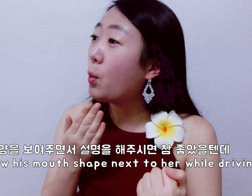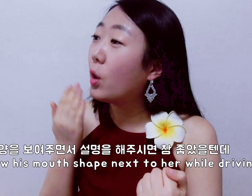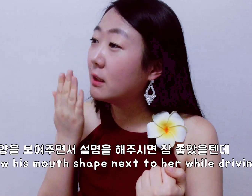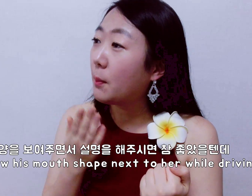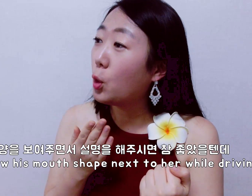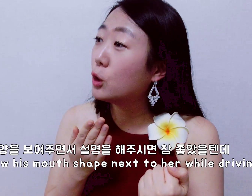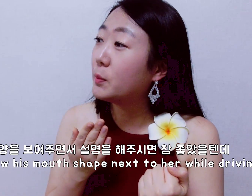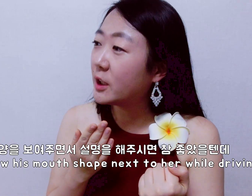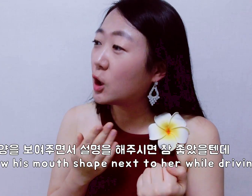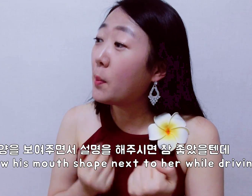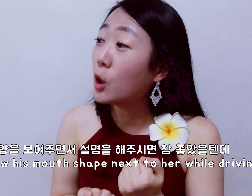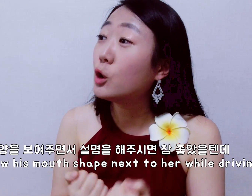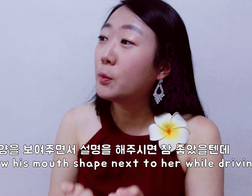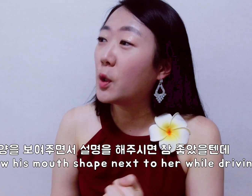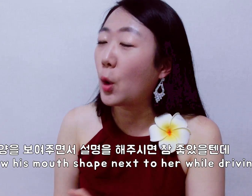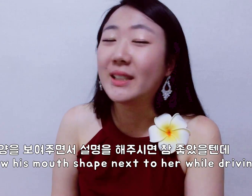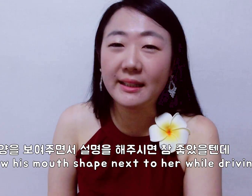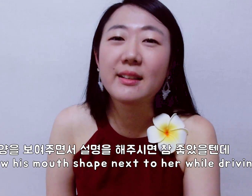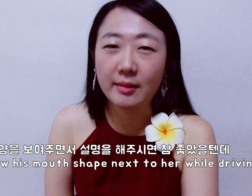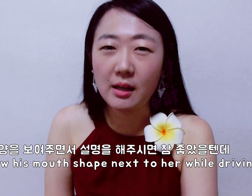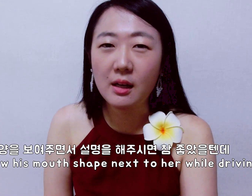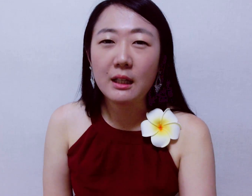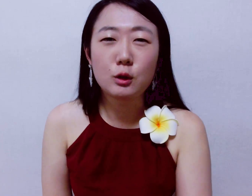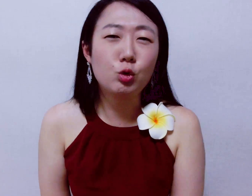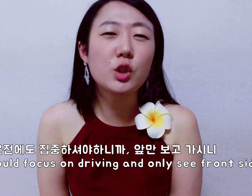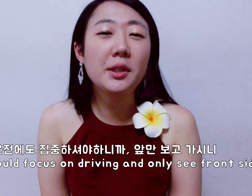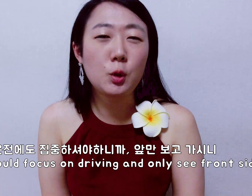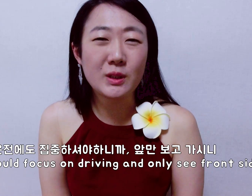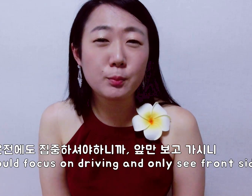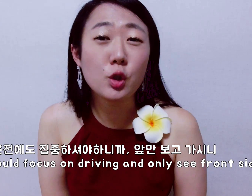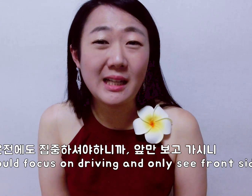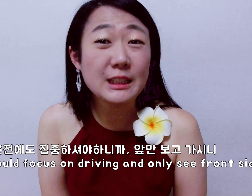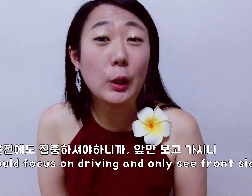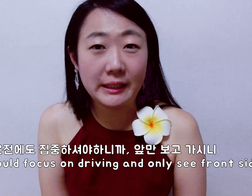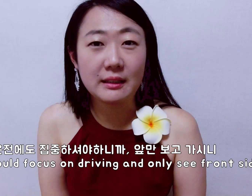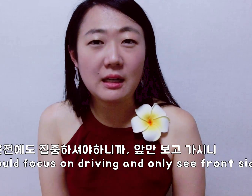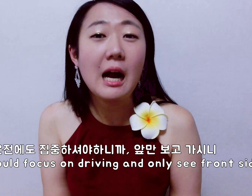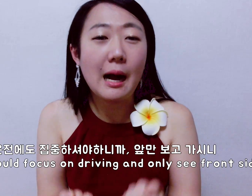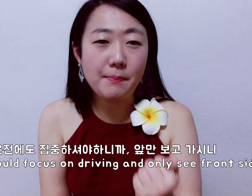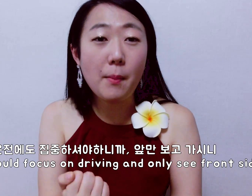저한테 보여줬는데 자기들은 농 인은 아니지만 that they are not deaf